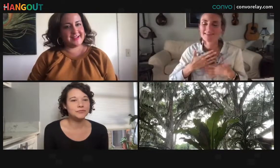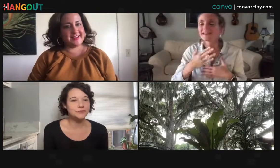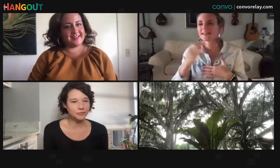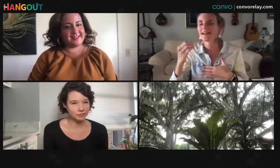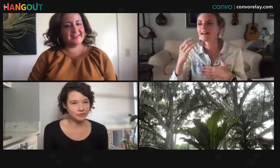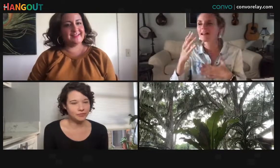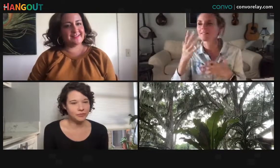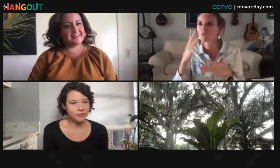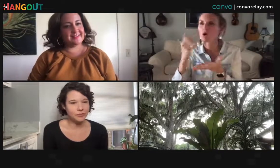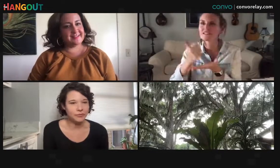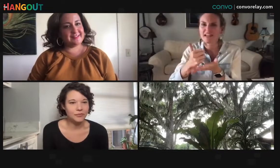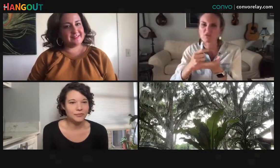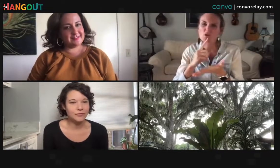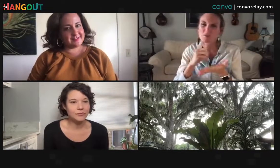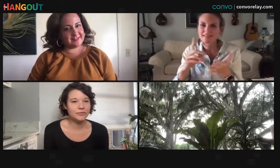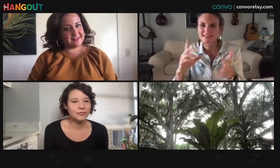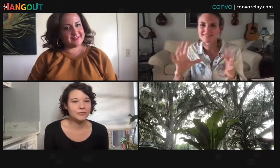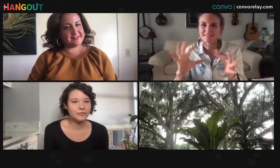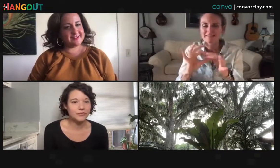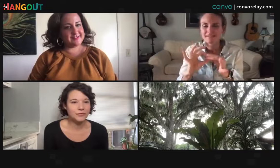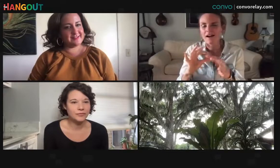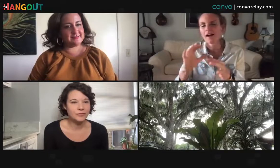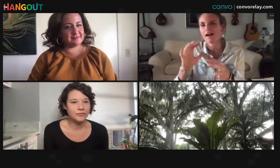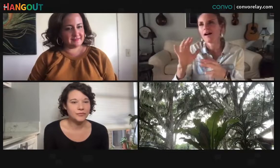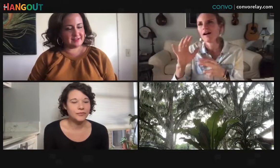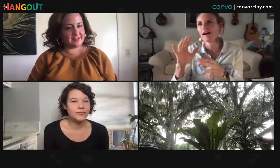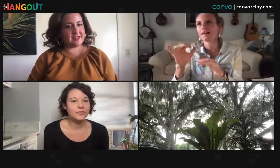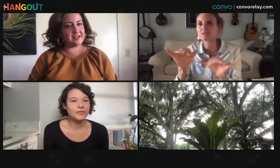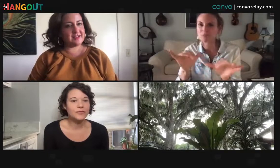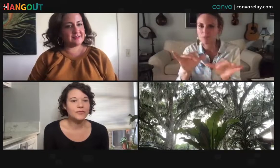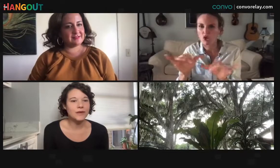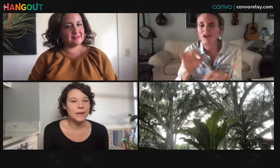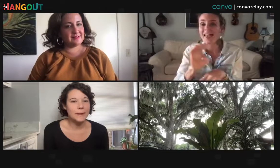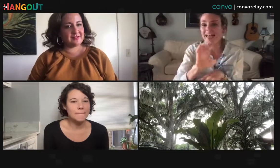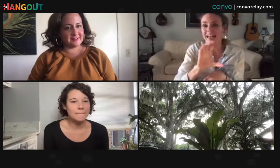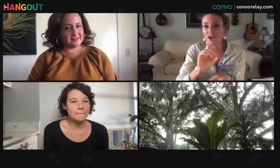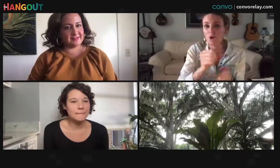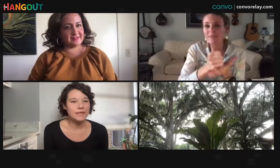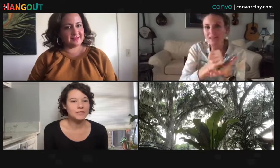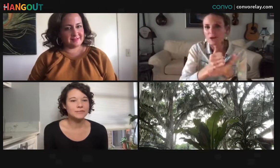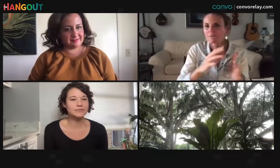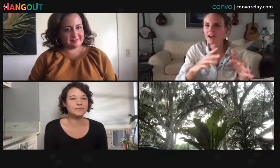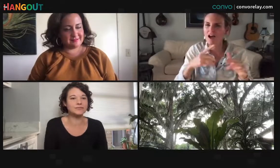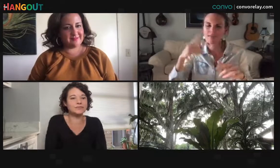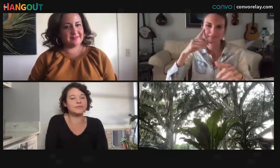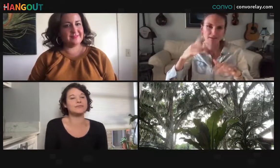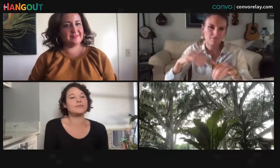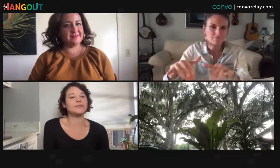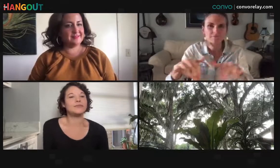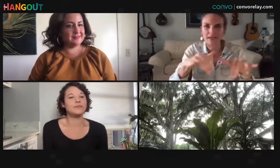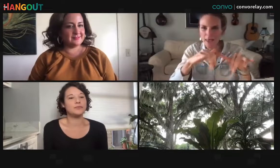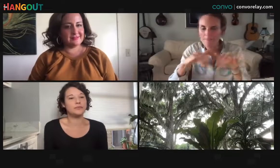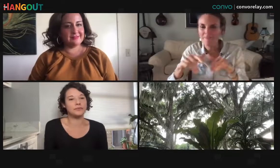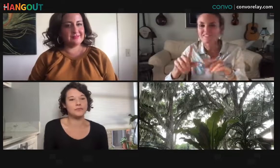summer here forest bathing and i think forest therapy are really interwoven they're quite similar ecotherapy i also